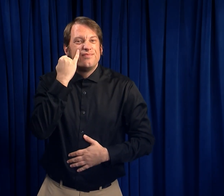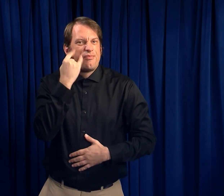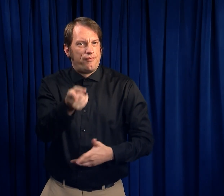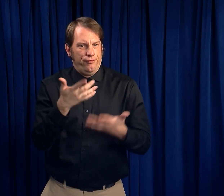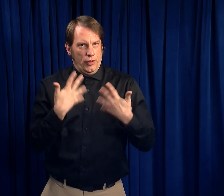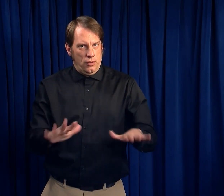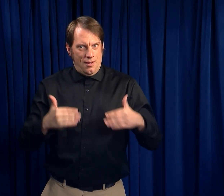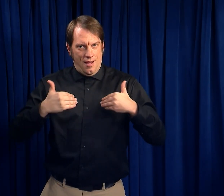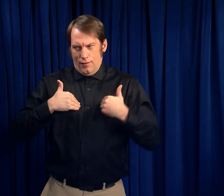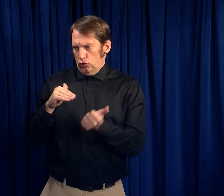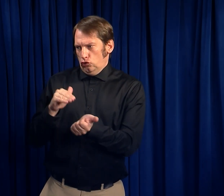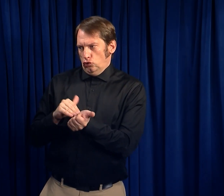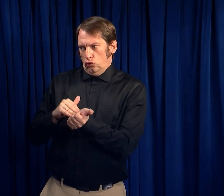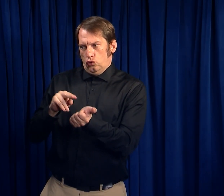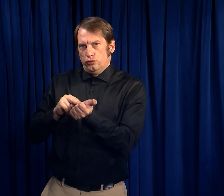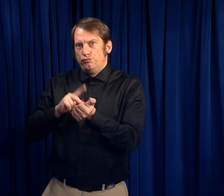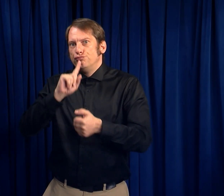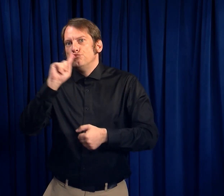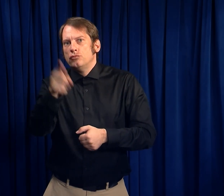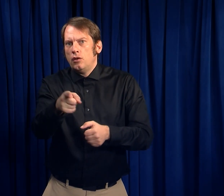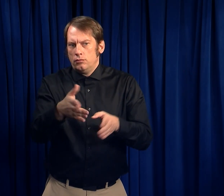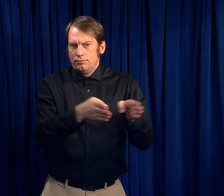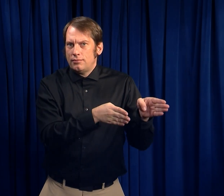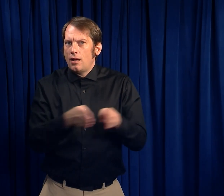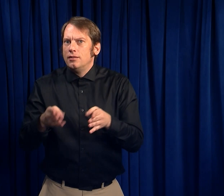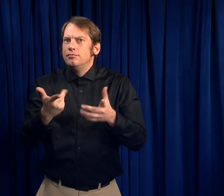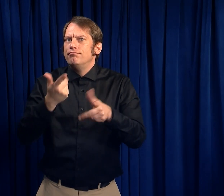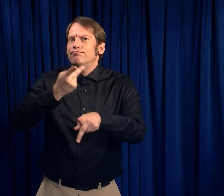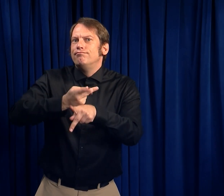Continue any treatment plans you have in place.